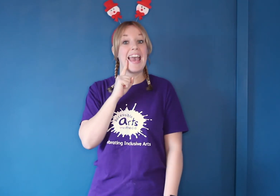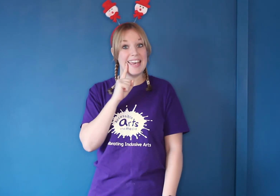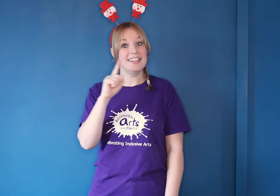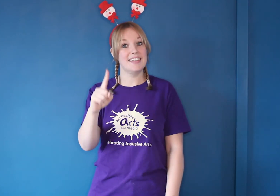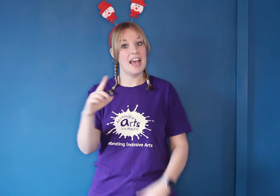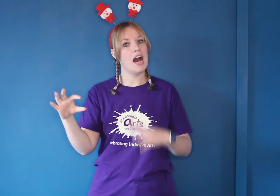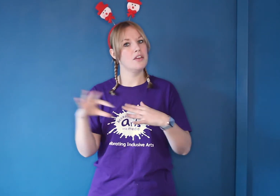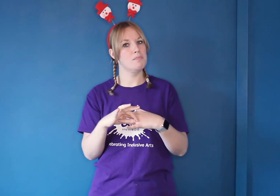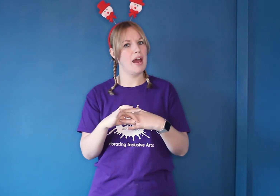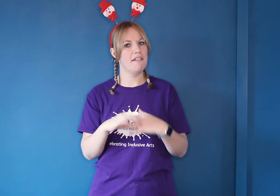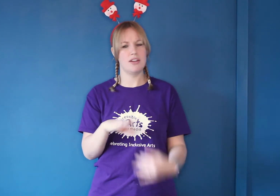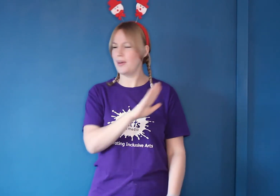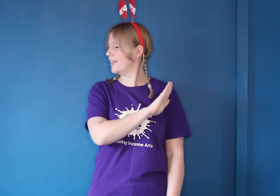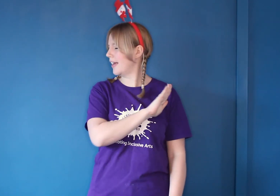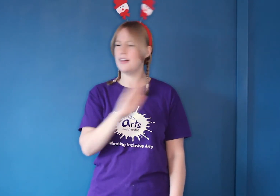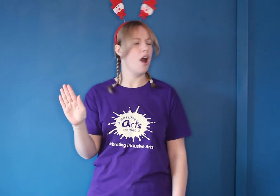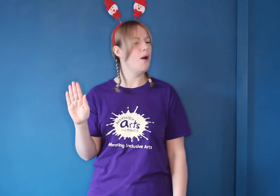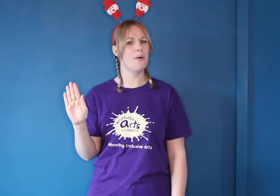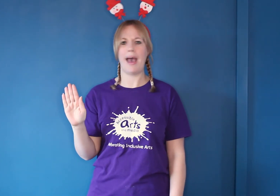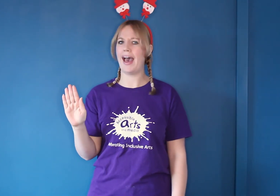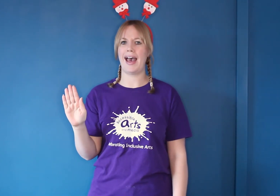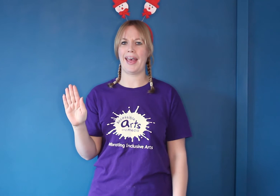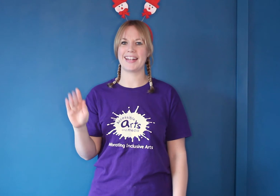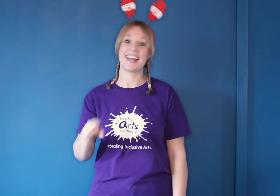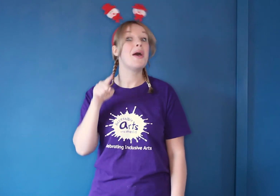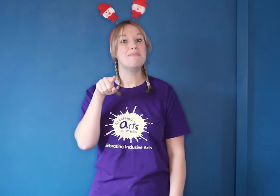He’ll say are you married? We’ll say no man.